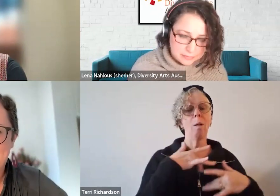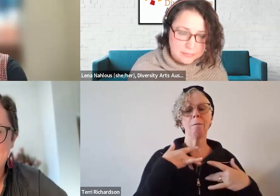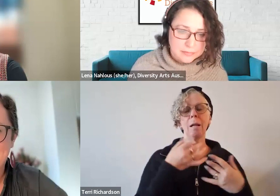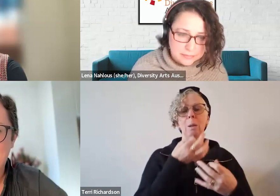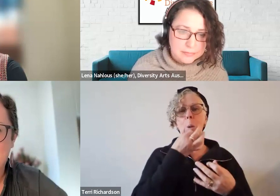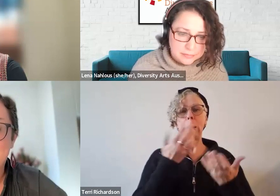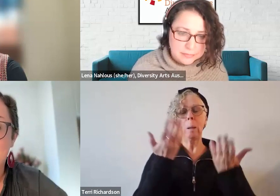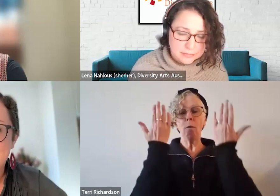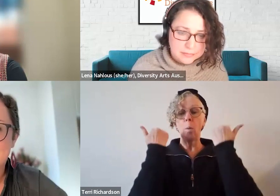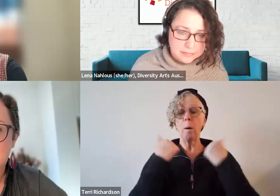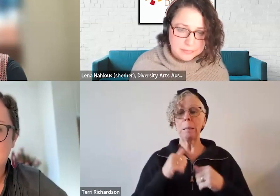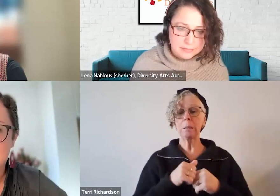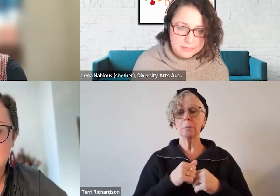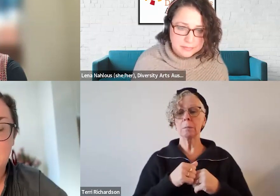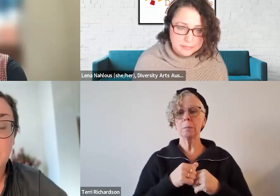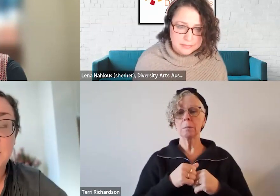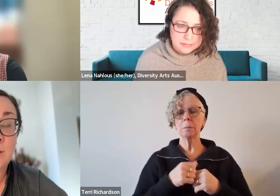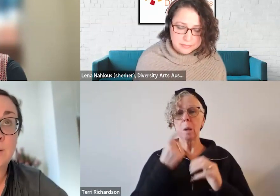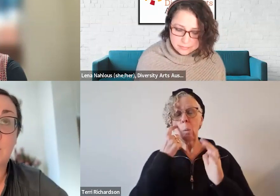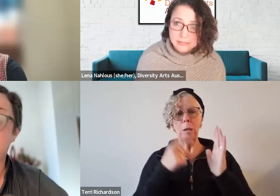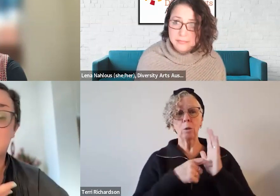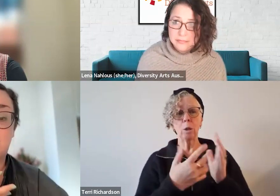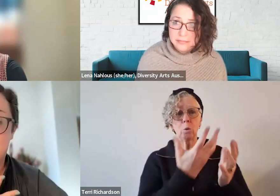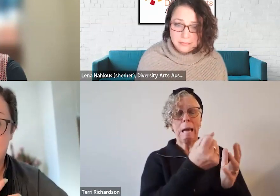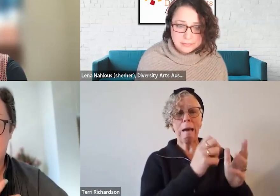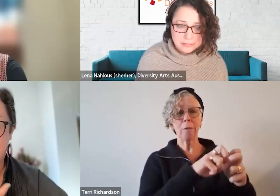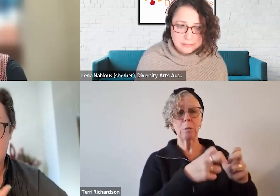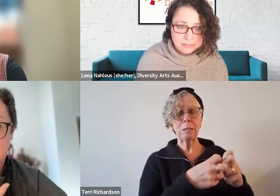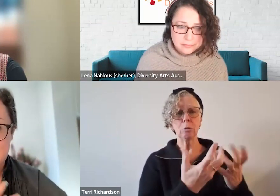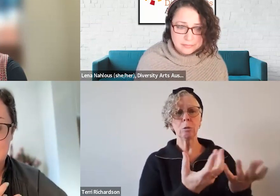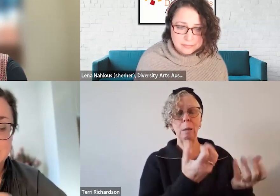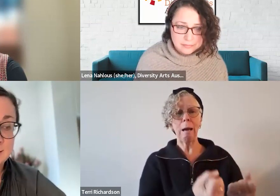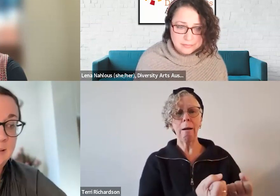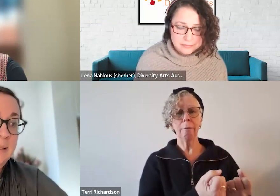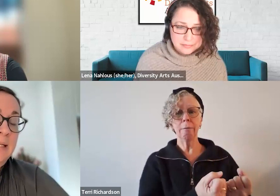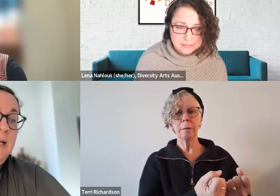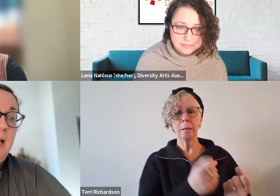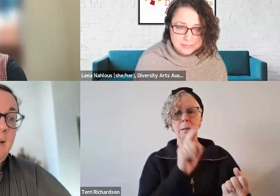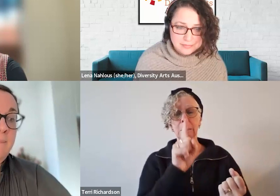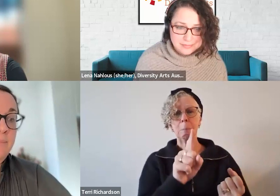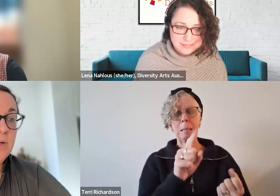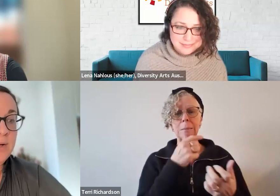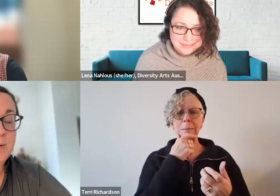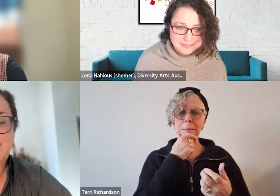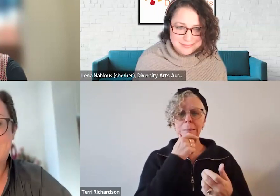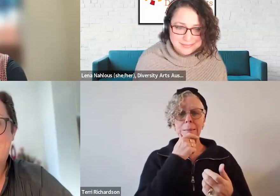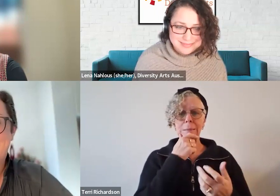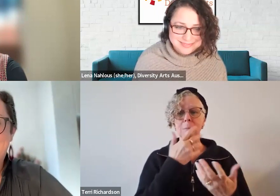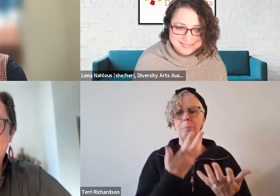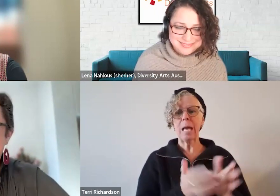I think, we all acknowledge that the problems are there, but we don't know, especially right now with lower capacities. I don't know where to start.